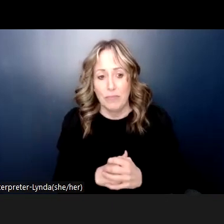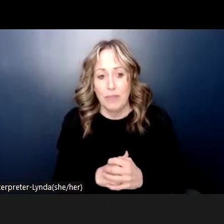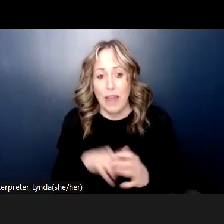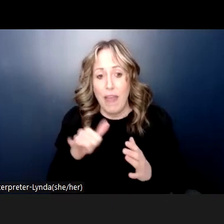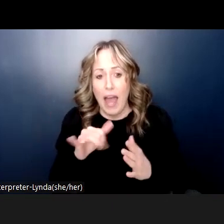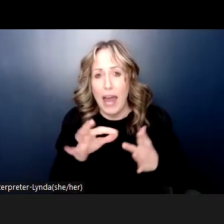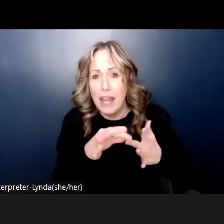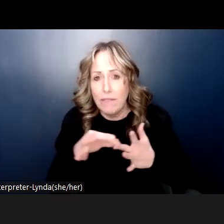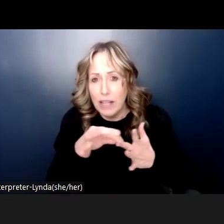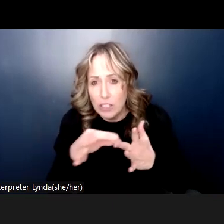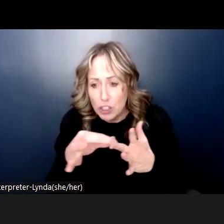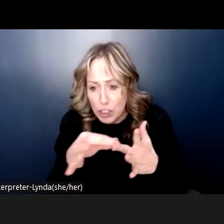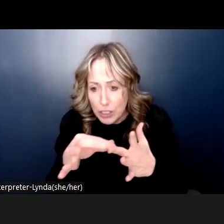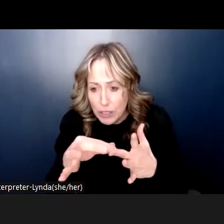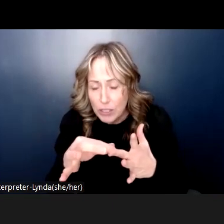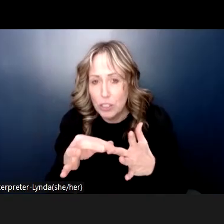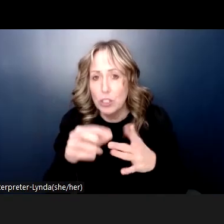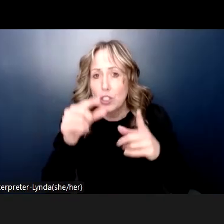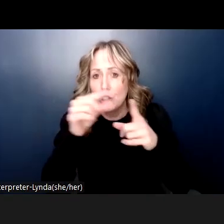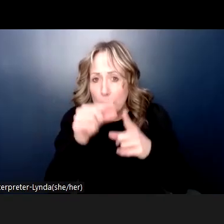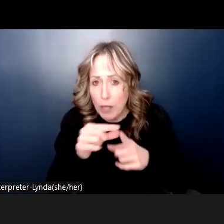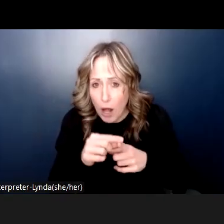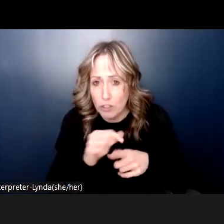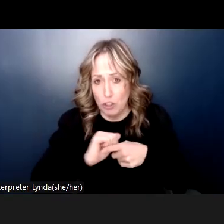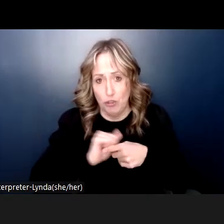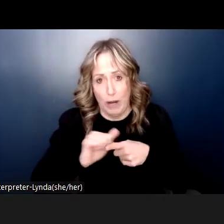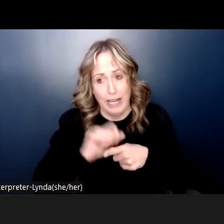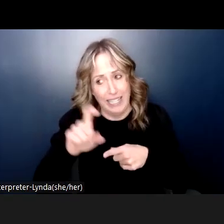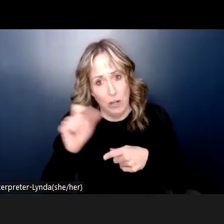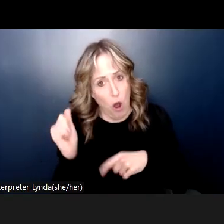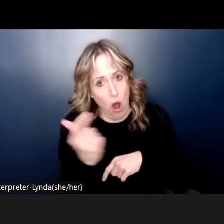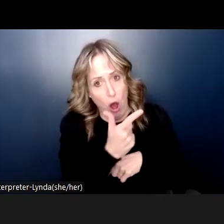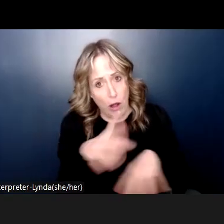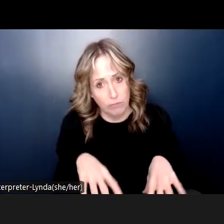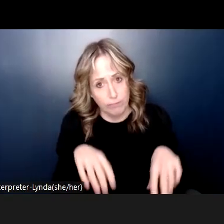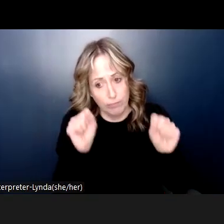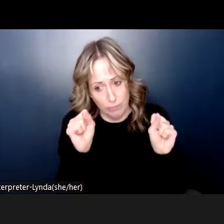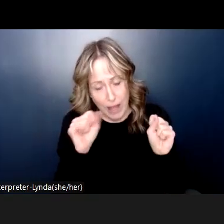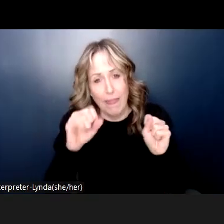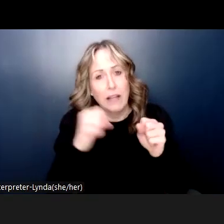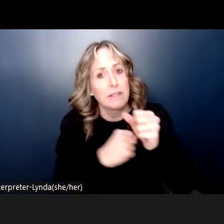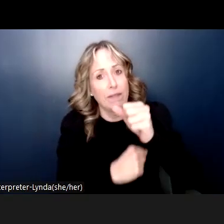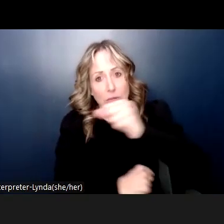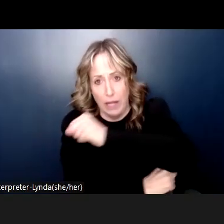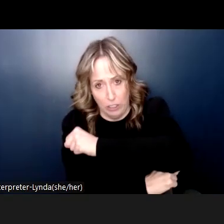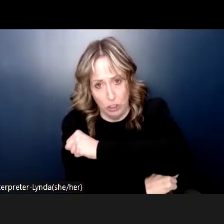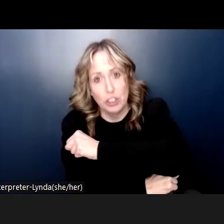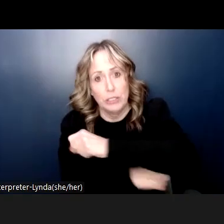mosaic navigational terminology training is taken by everyone as this is the foundation foundational training for mosaic.